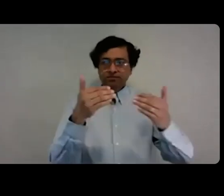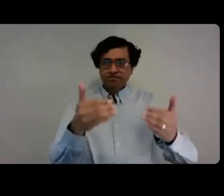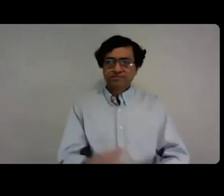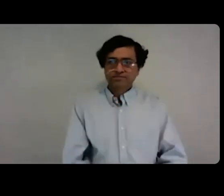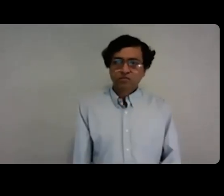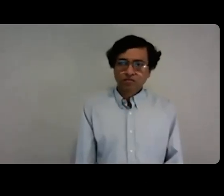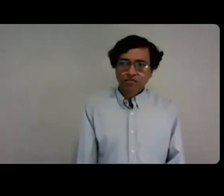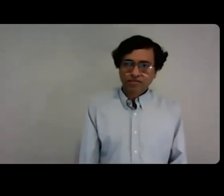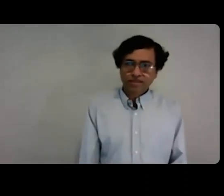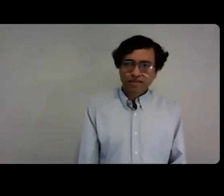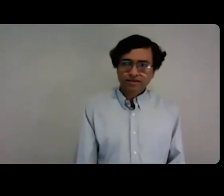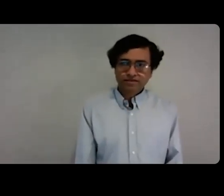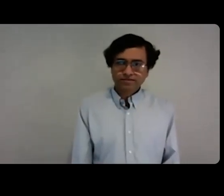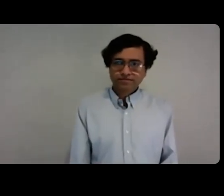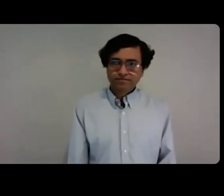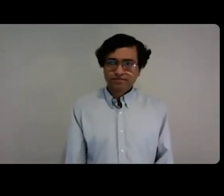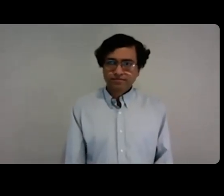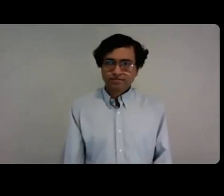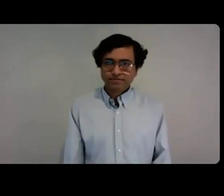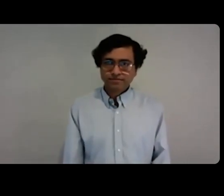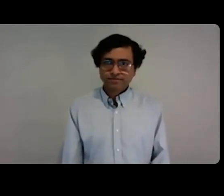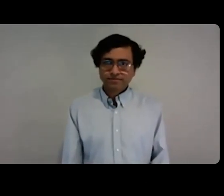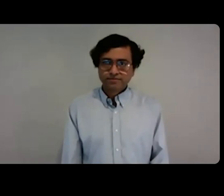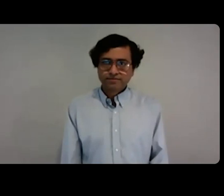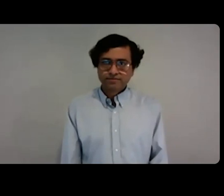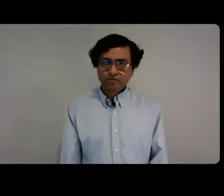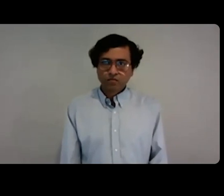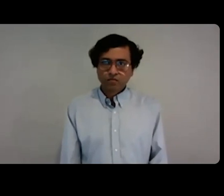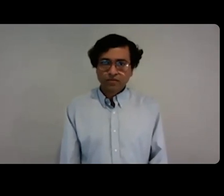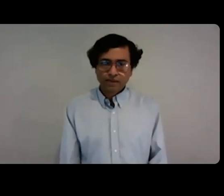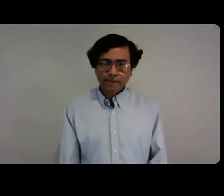movies yet again. Next slide, please.